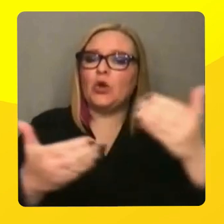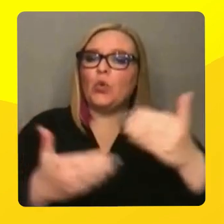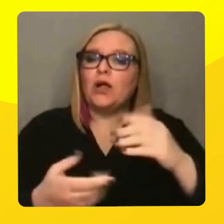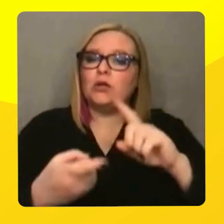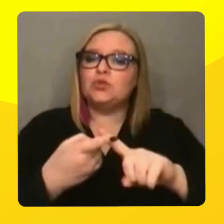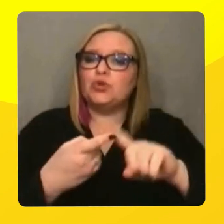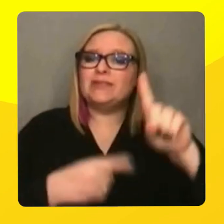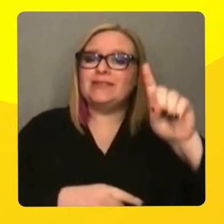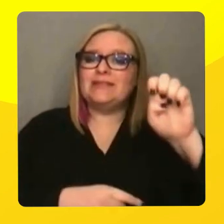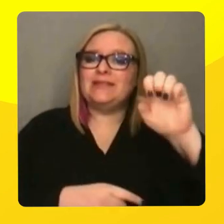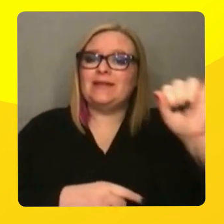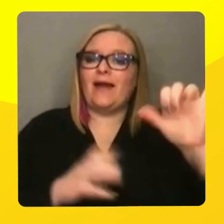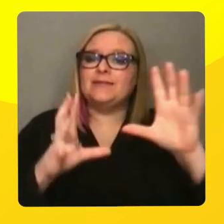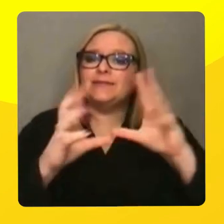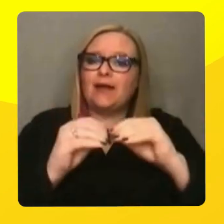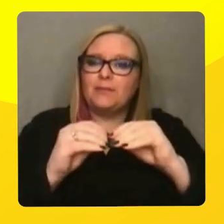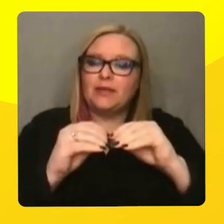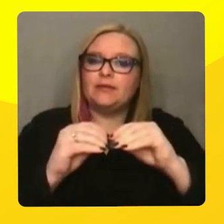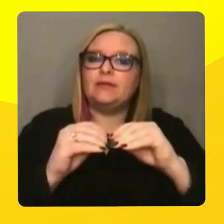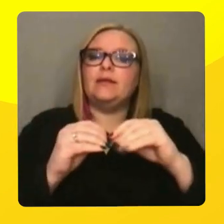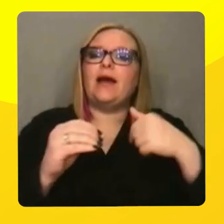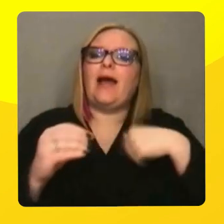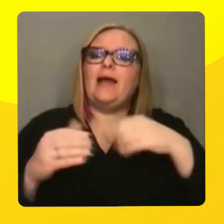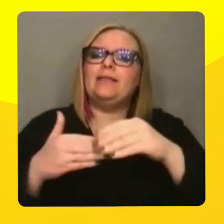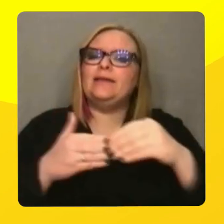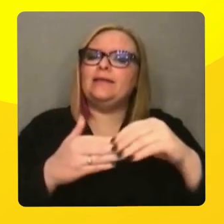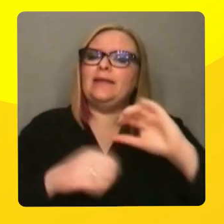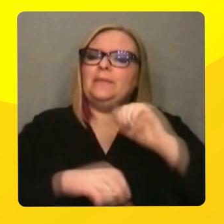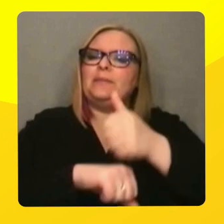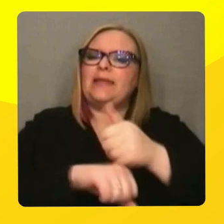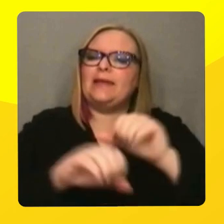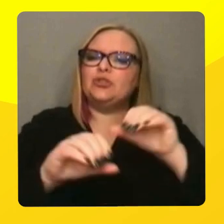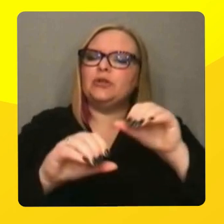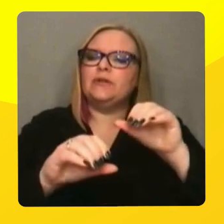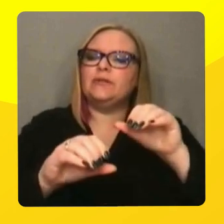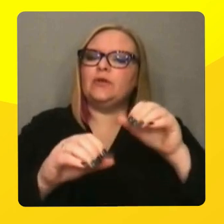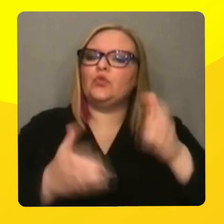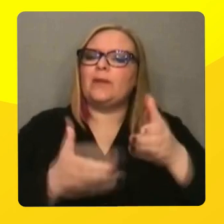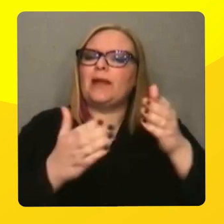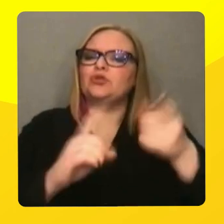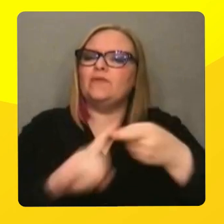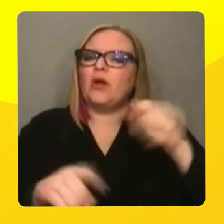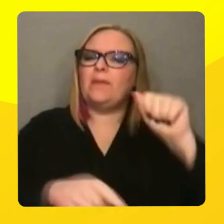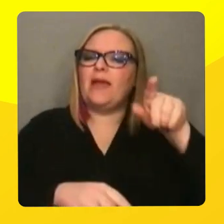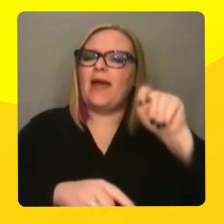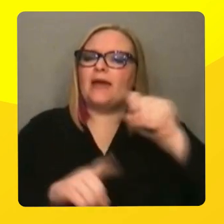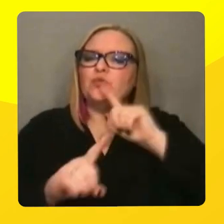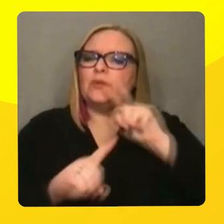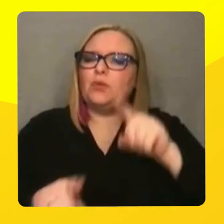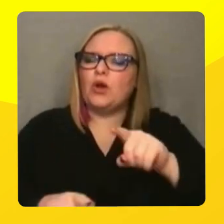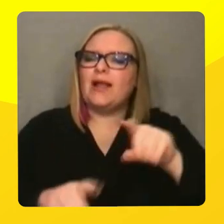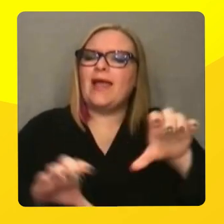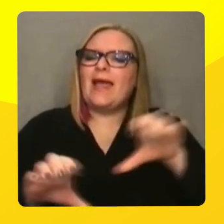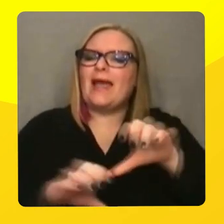I lead the implementation of recommendations from the ACT Report, which is the Action to Catalyze Tech Report